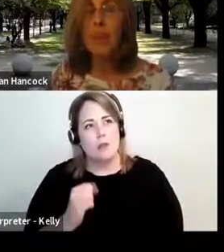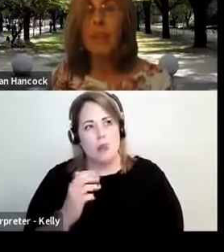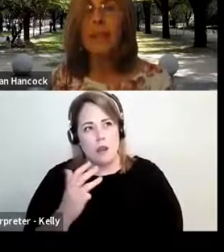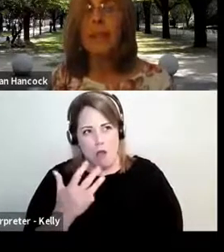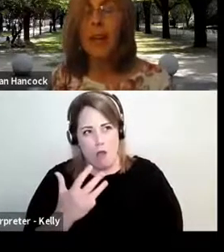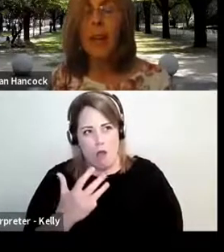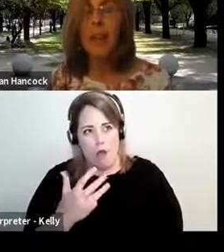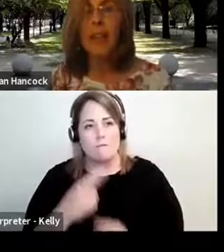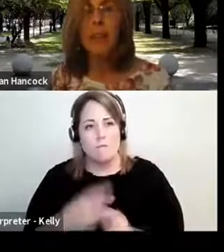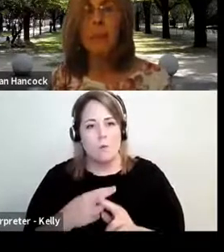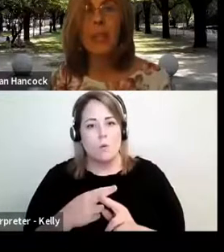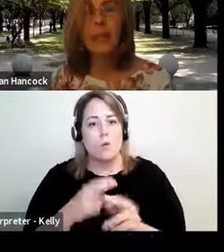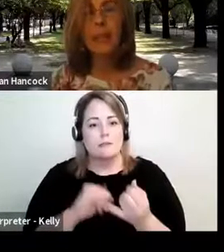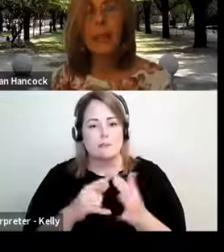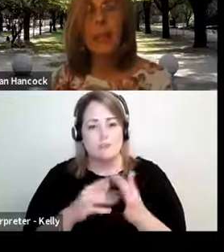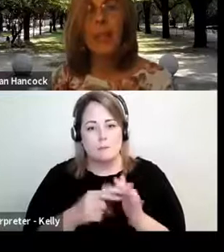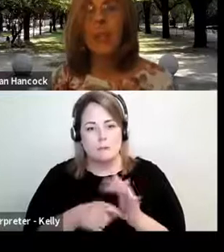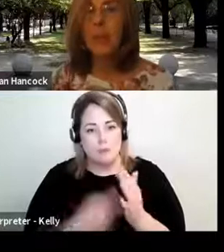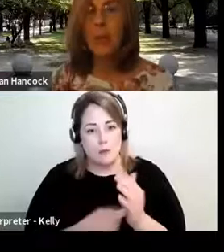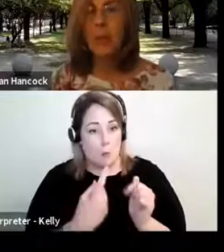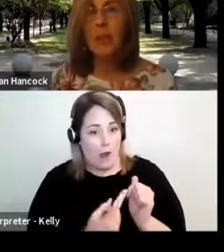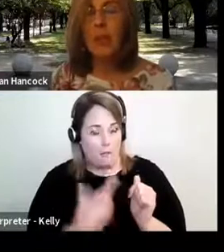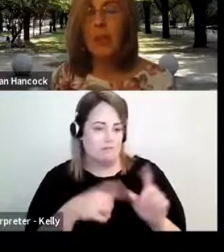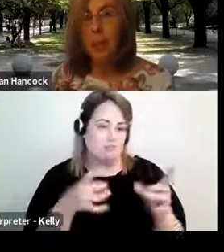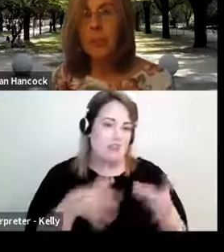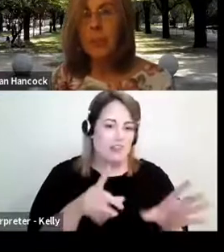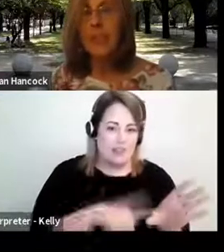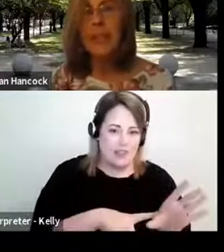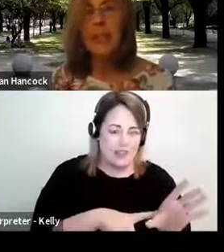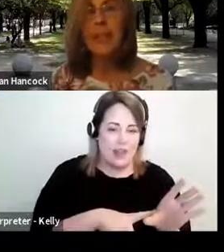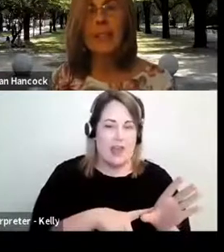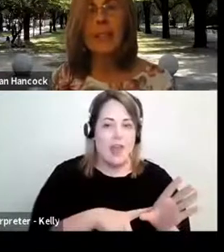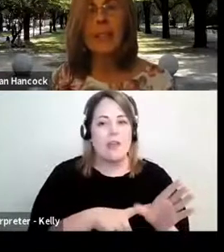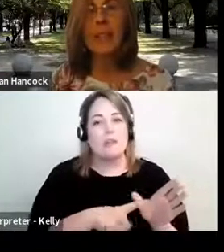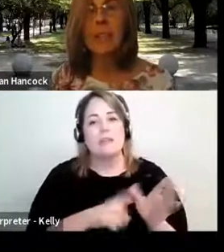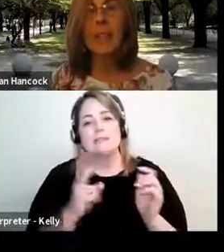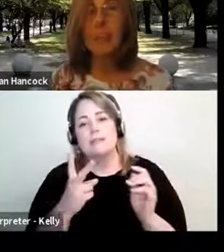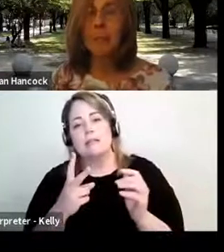being the start of the academic year and generally lower numbers in our second semester, being the